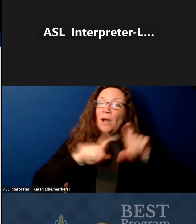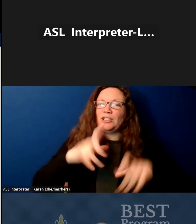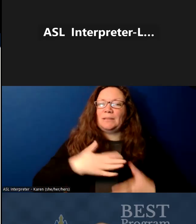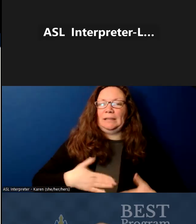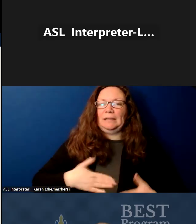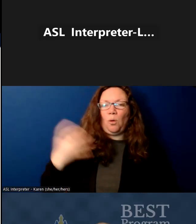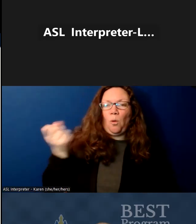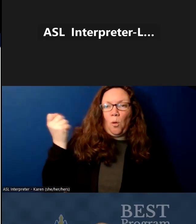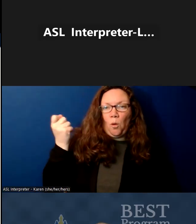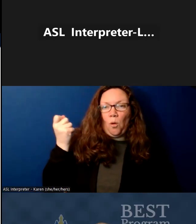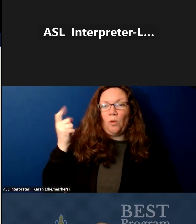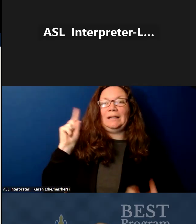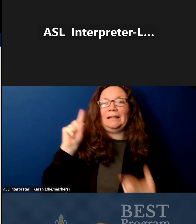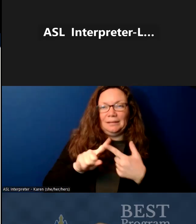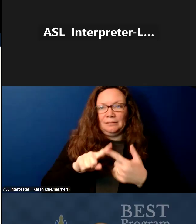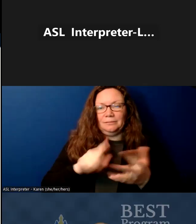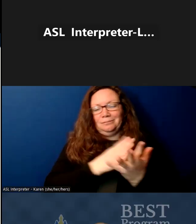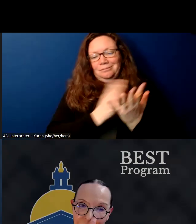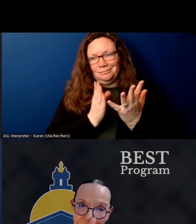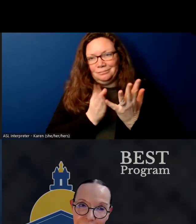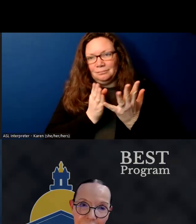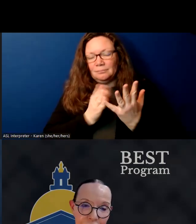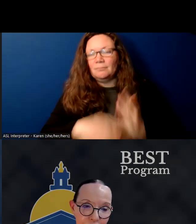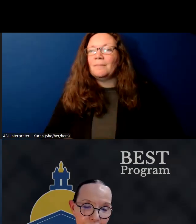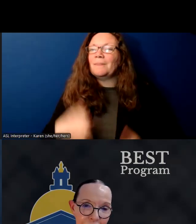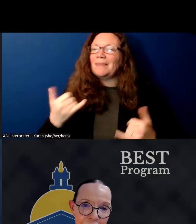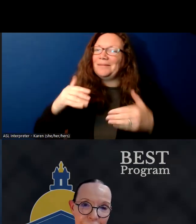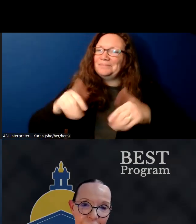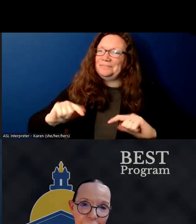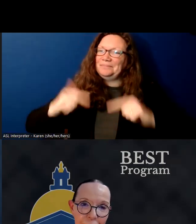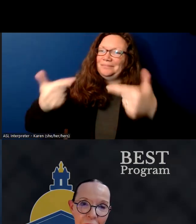Manager Helen O'Malley. Thank you. Of us.